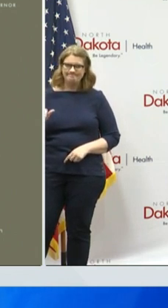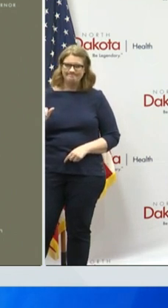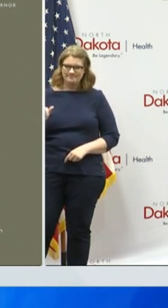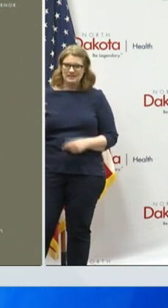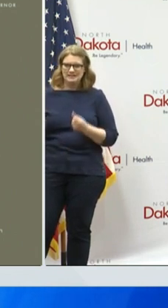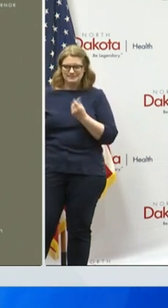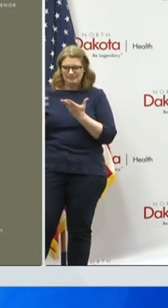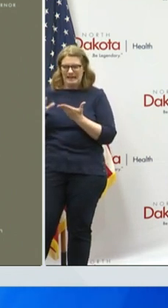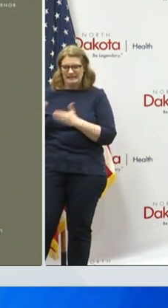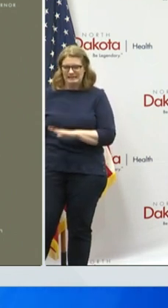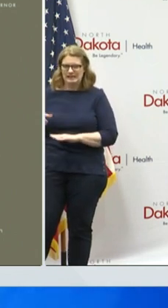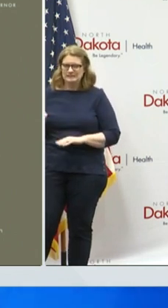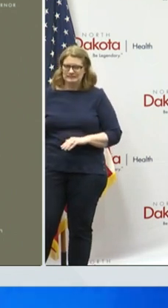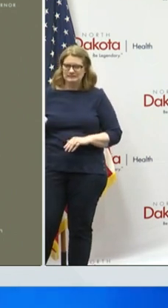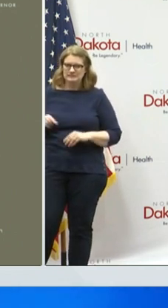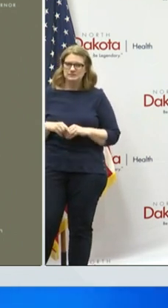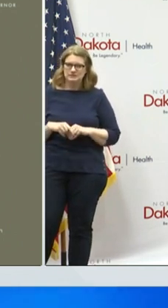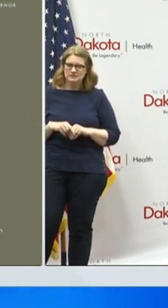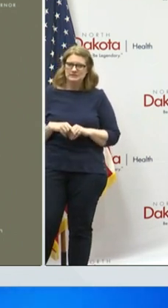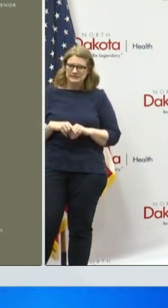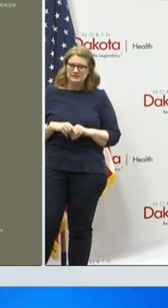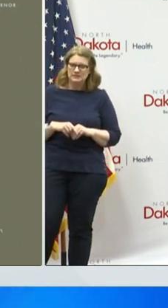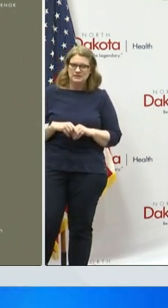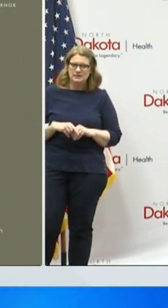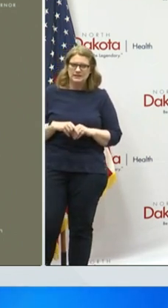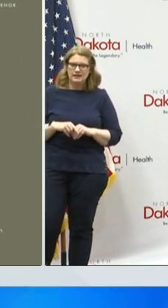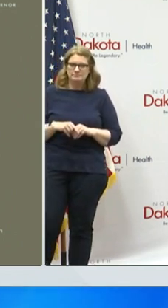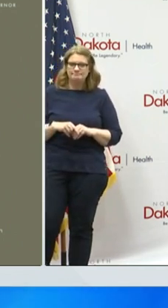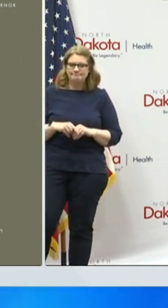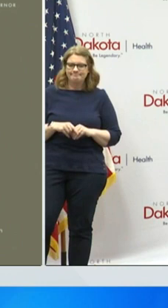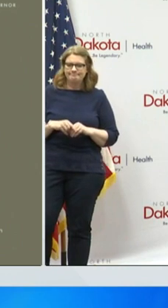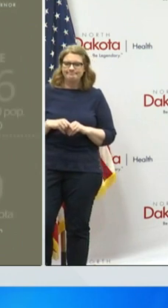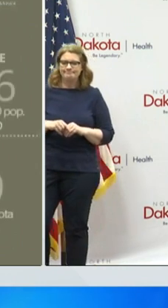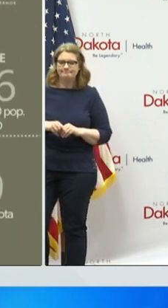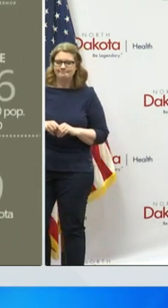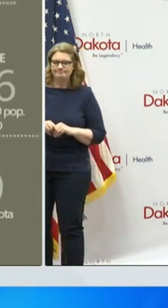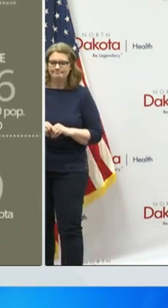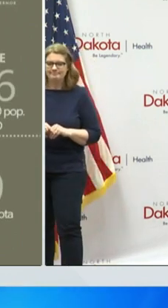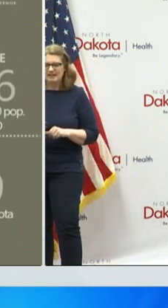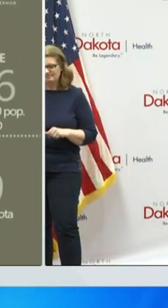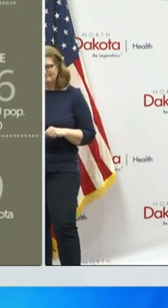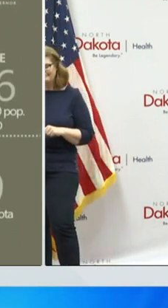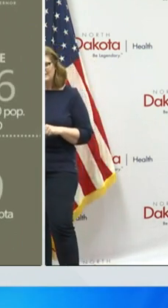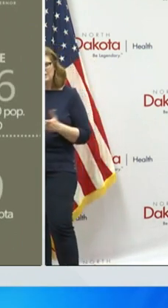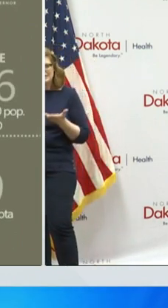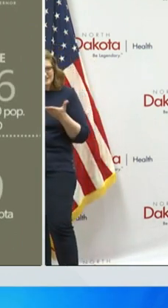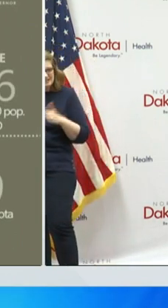NORTH DAKOTA, IT'S 6.6 AND 48 OF THE 59 DEATHS IN NORTH DAKOTA